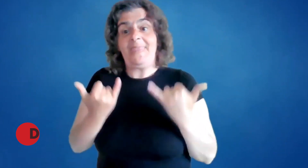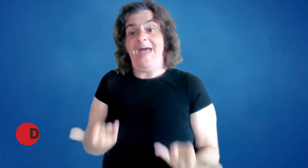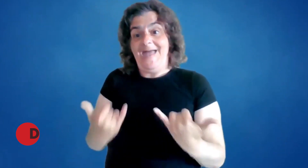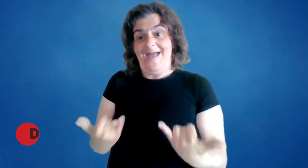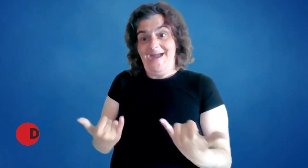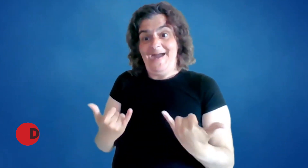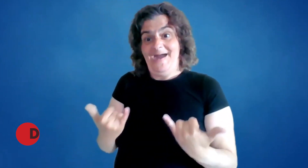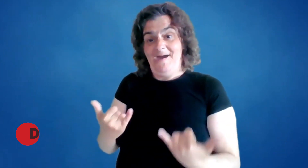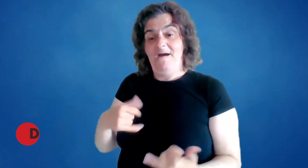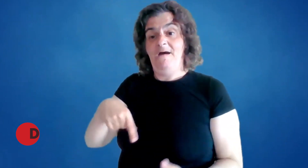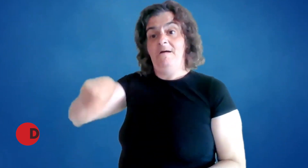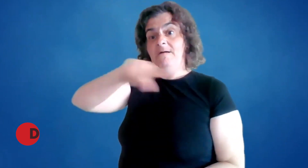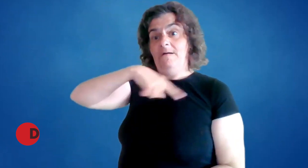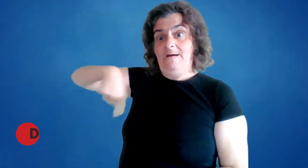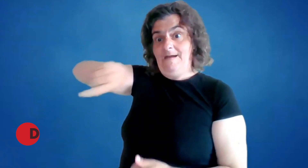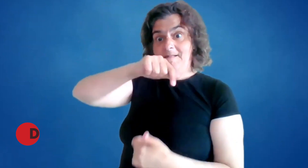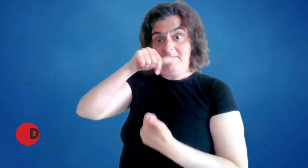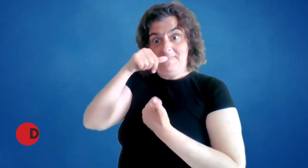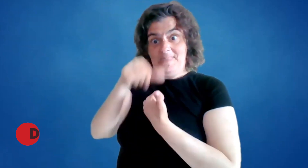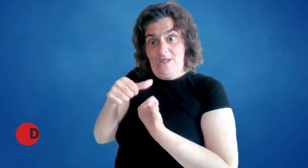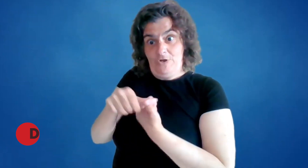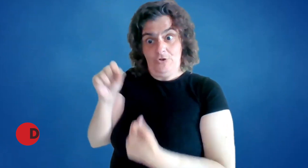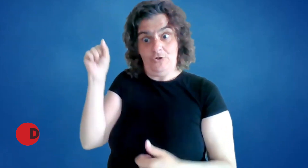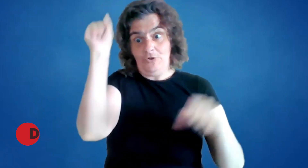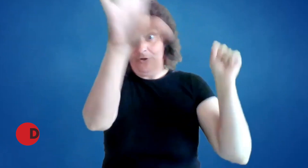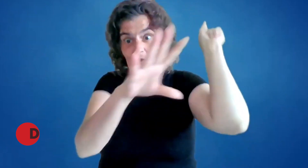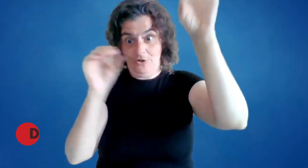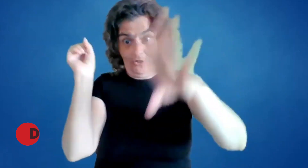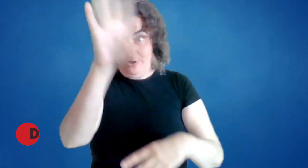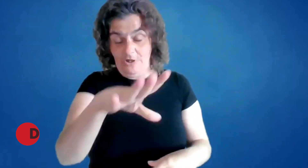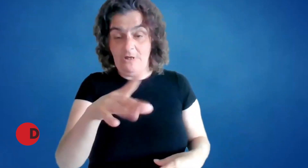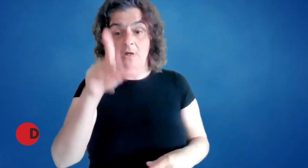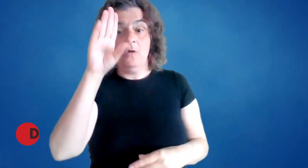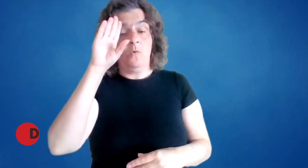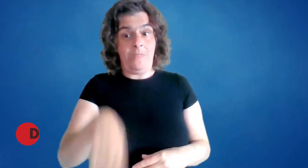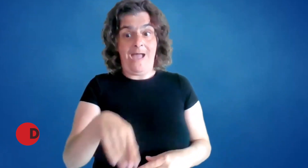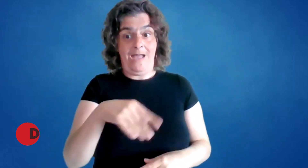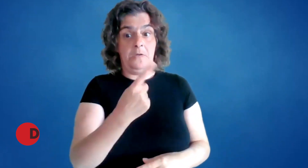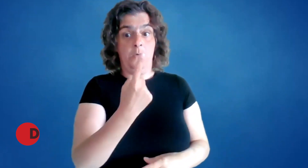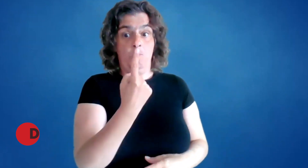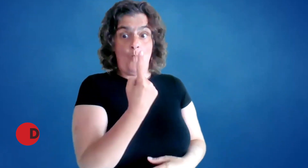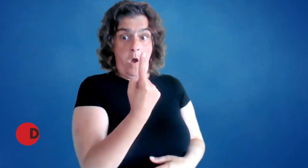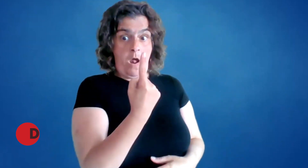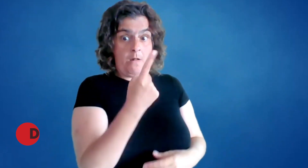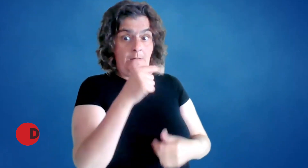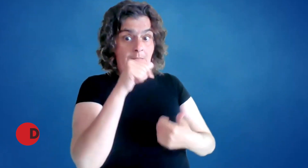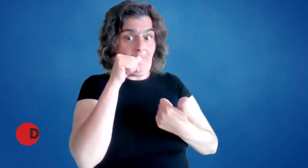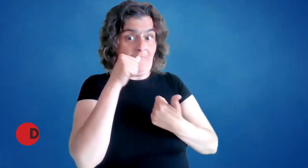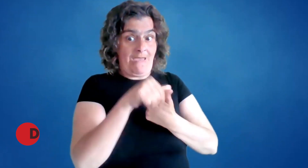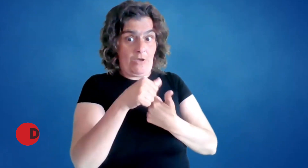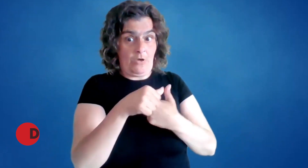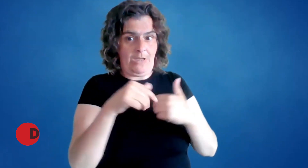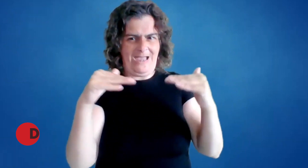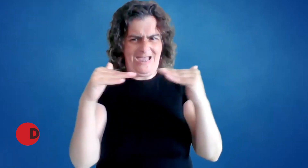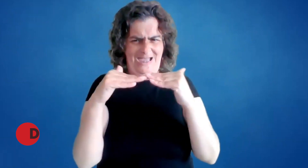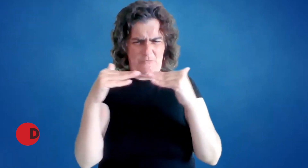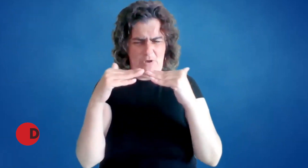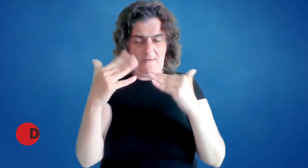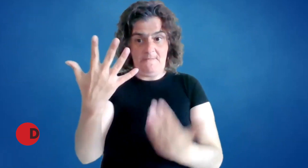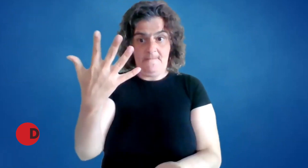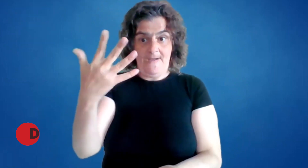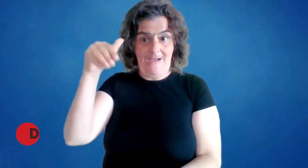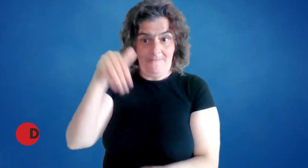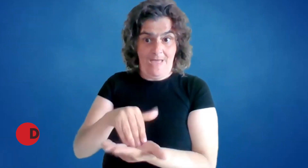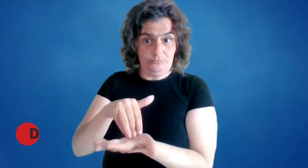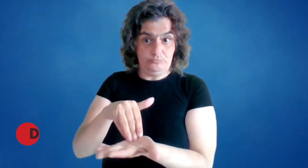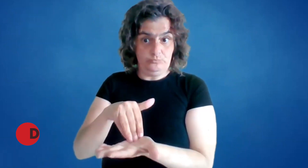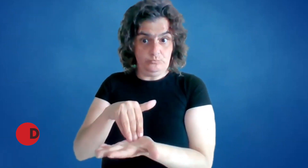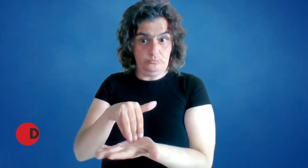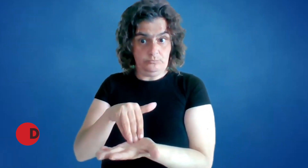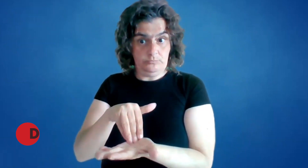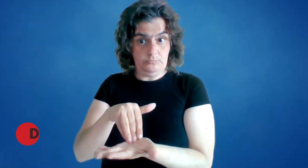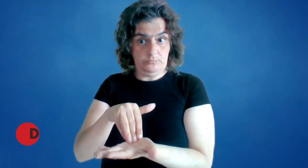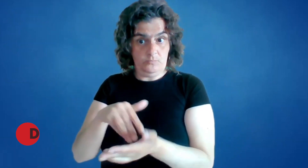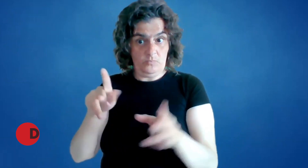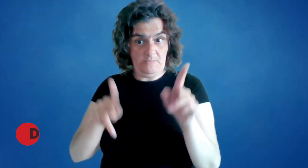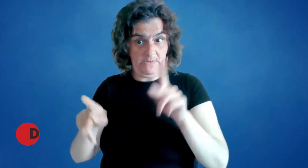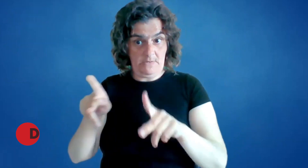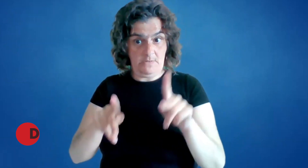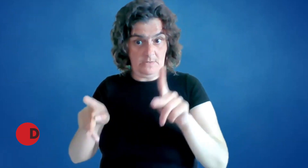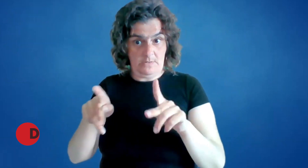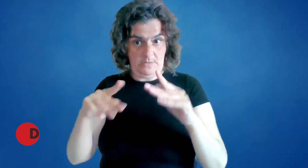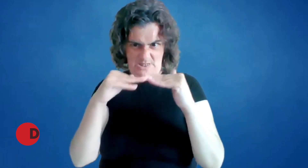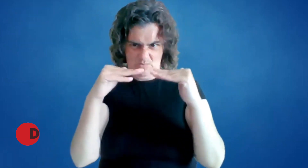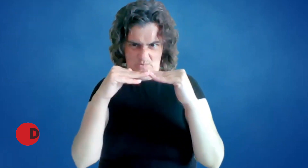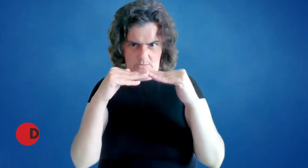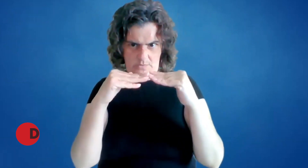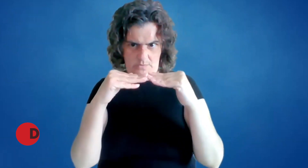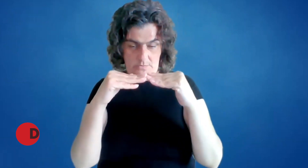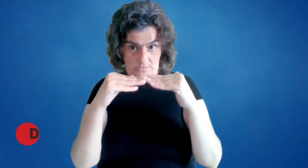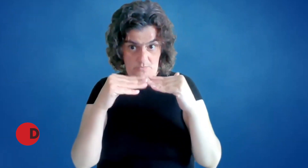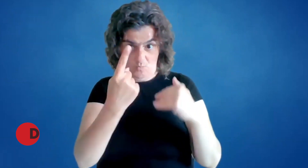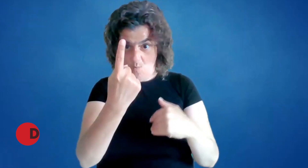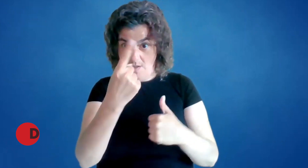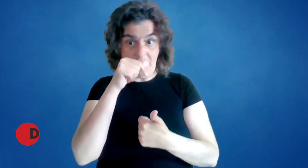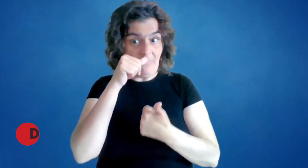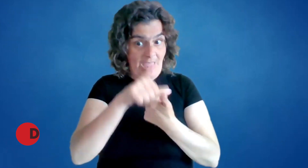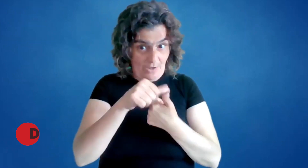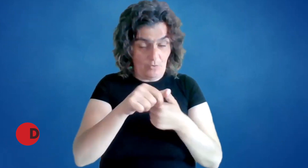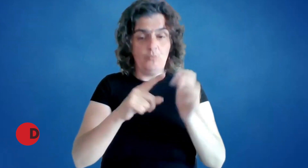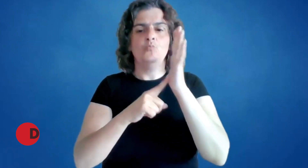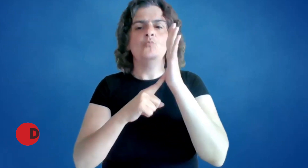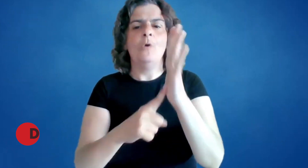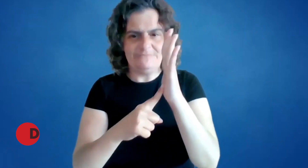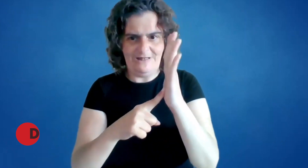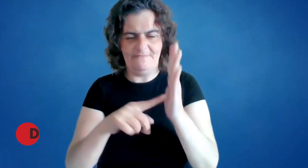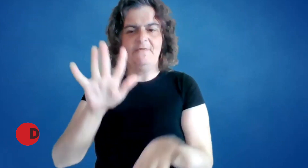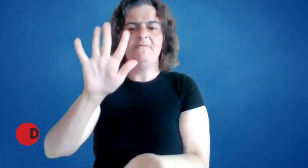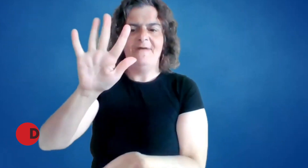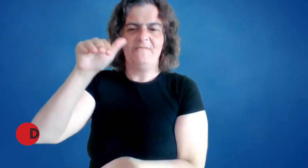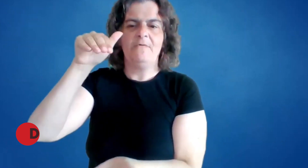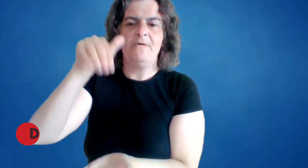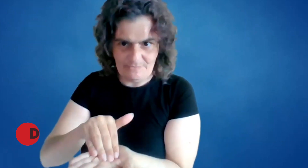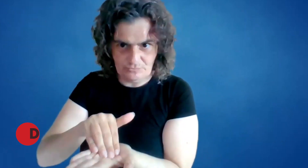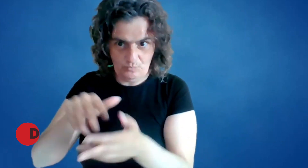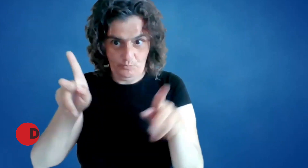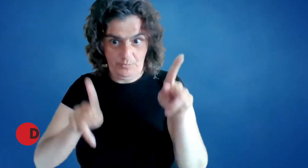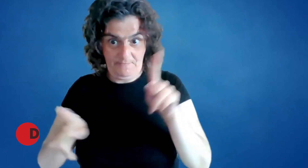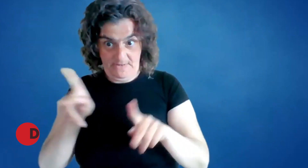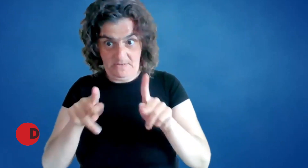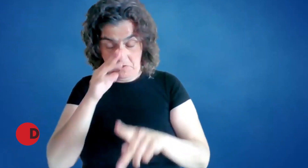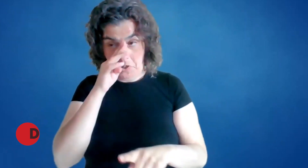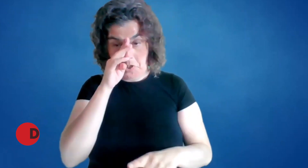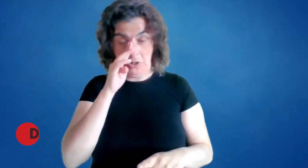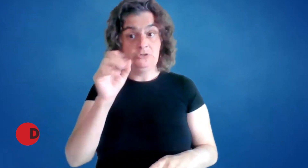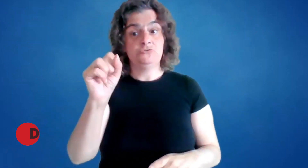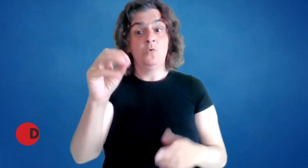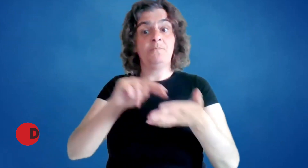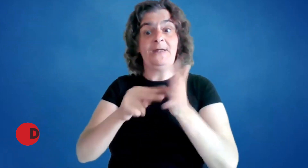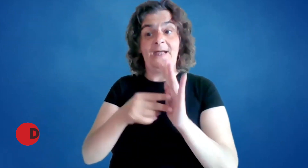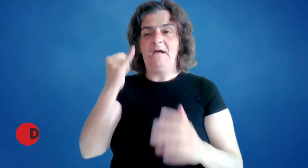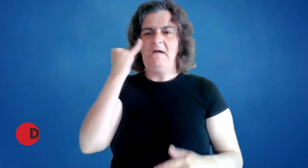and with letters, each letter is equivalent to 5000 people.